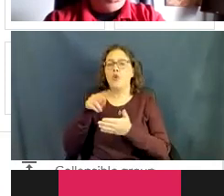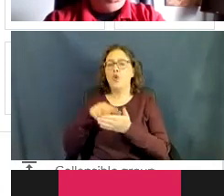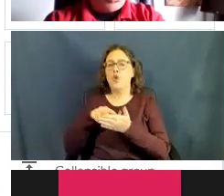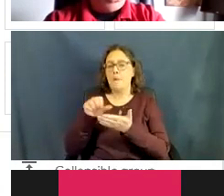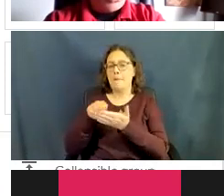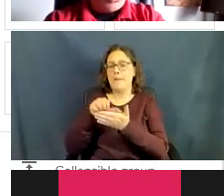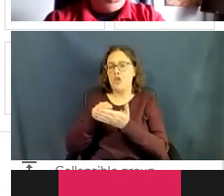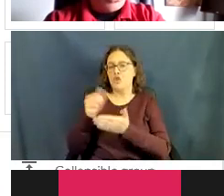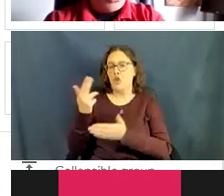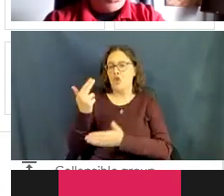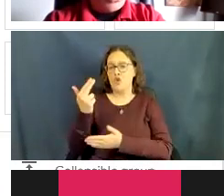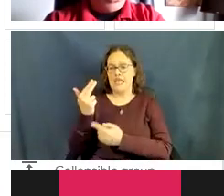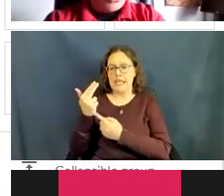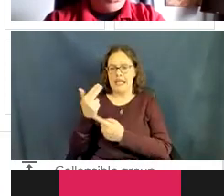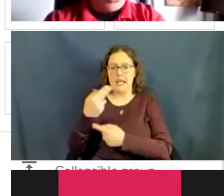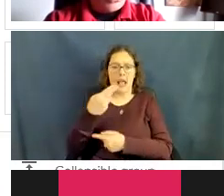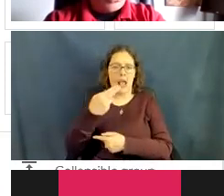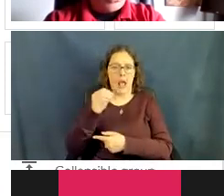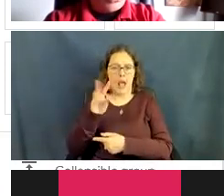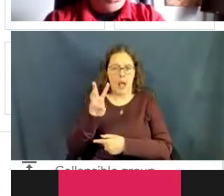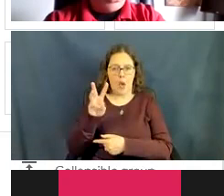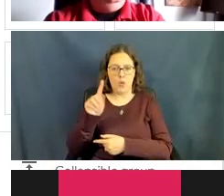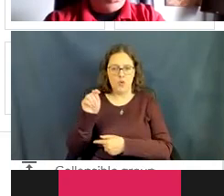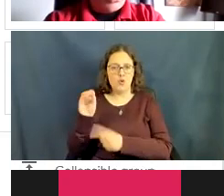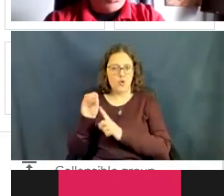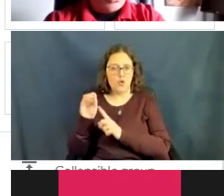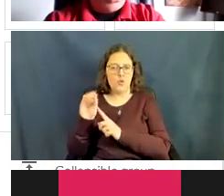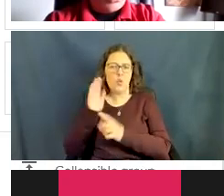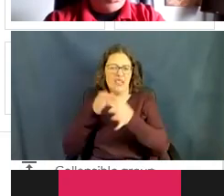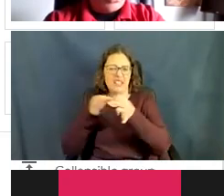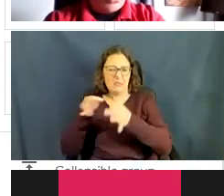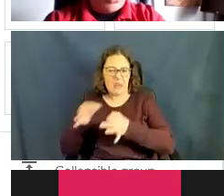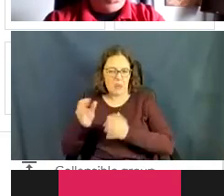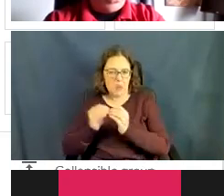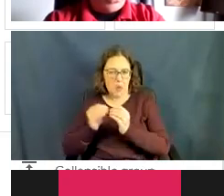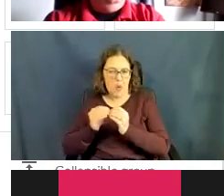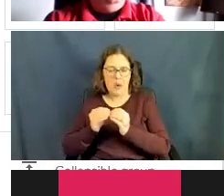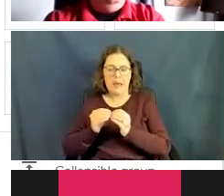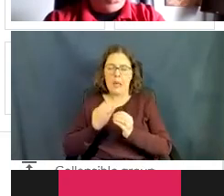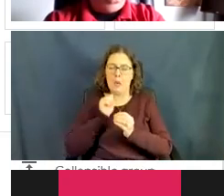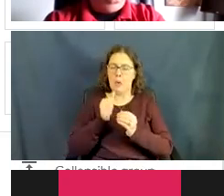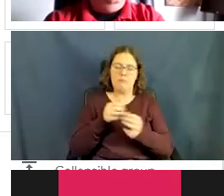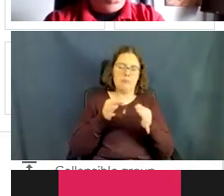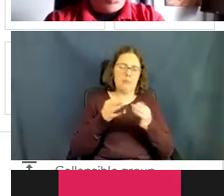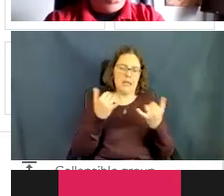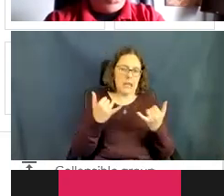of contacts they are interactive. As you scroll down you will see templates and that is on page 9.